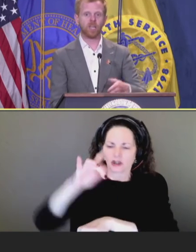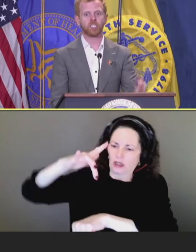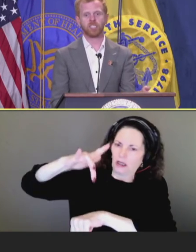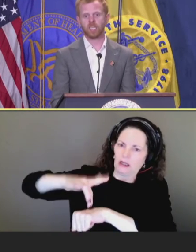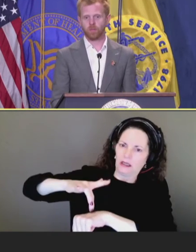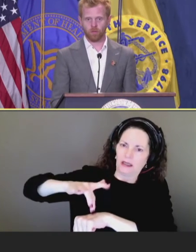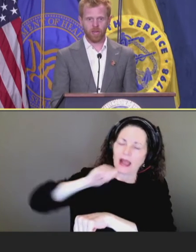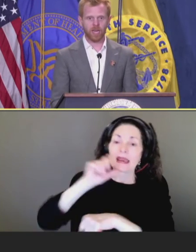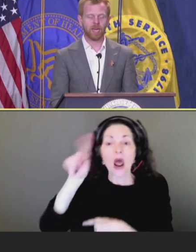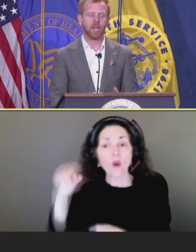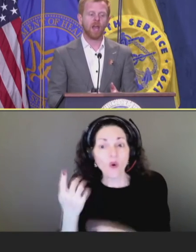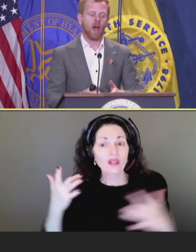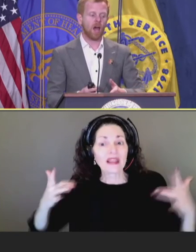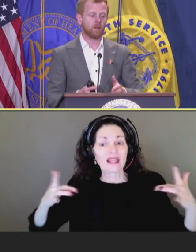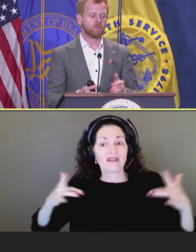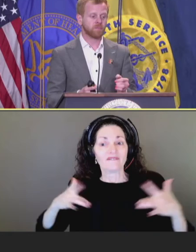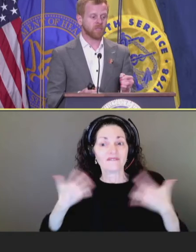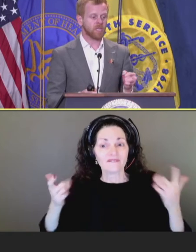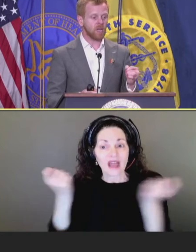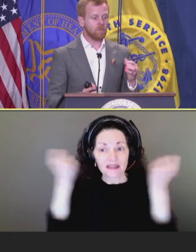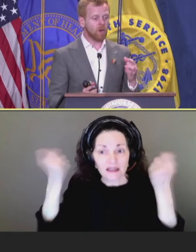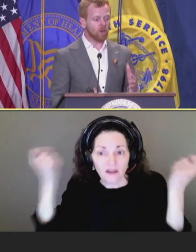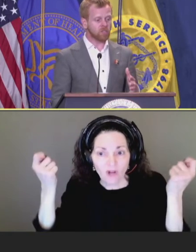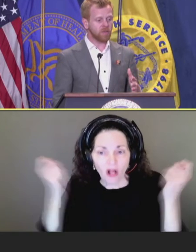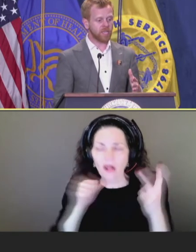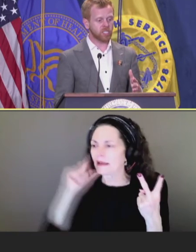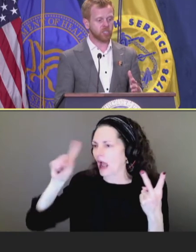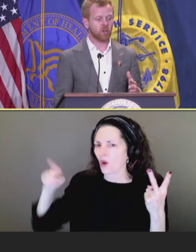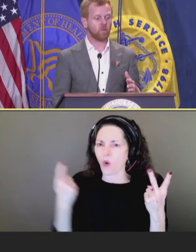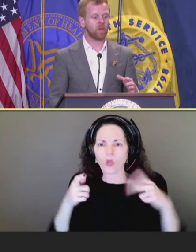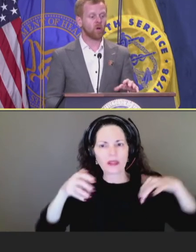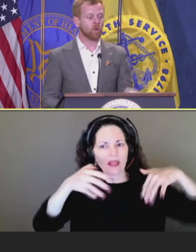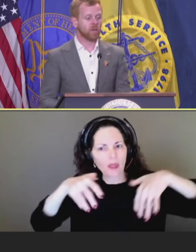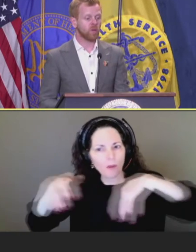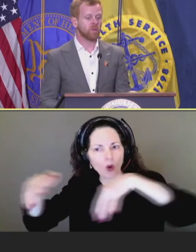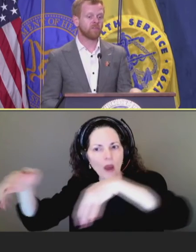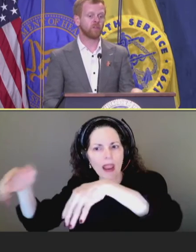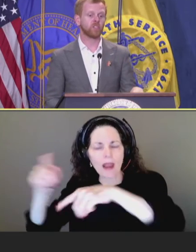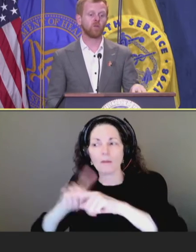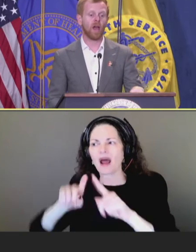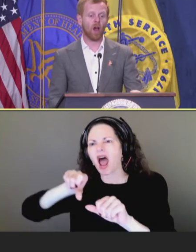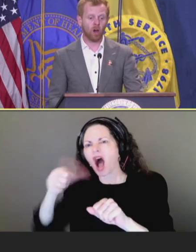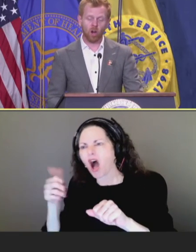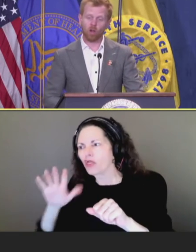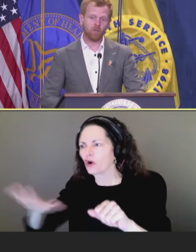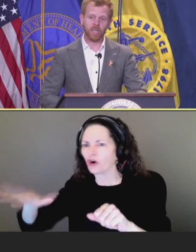not just at the parade, but also making sure that we are working with the folks who are already